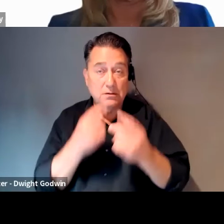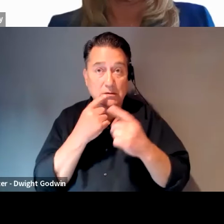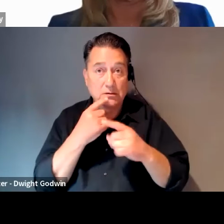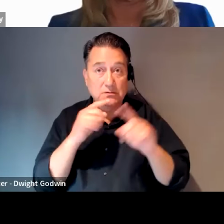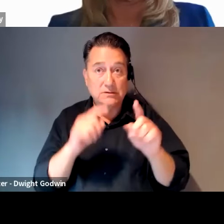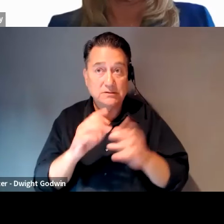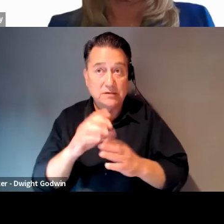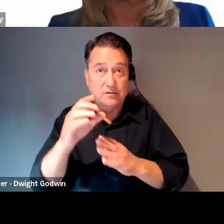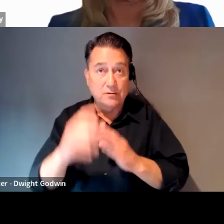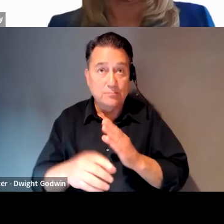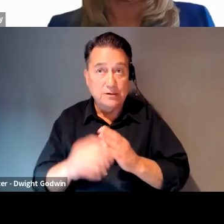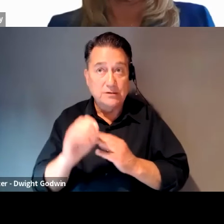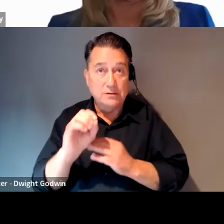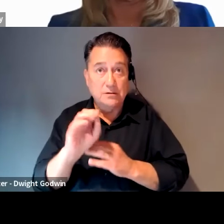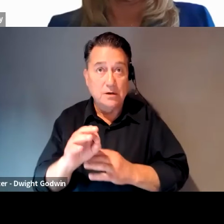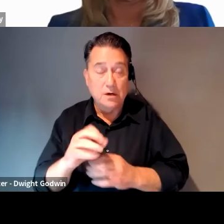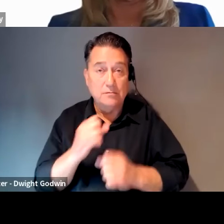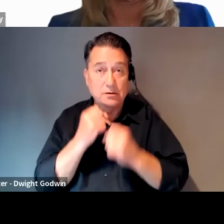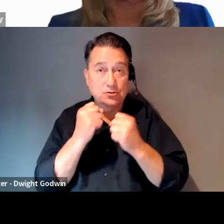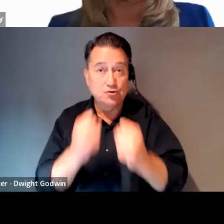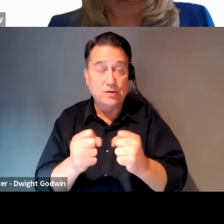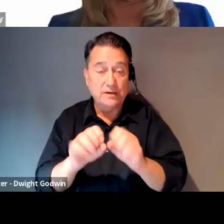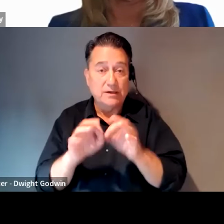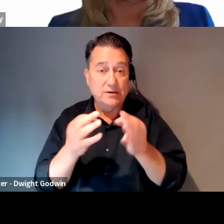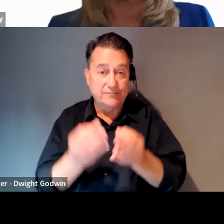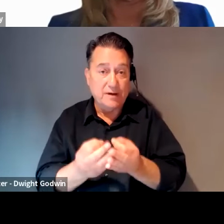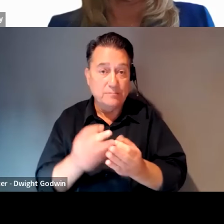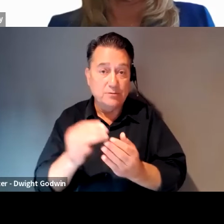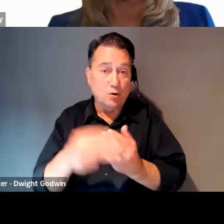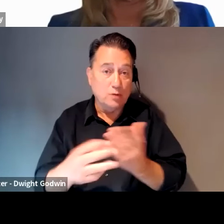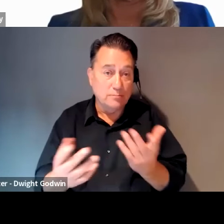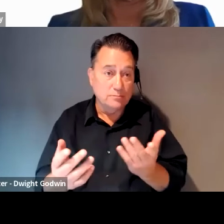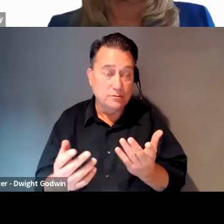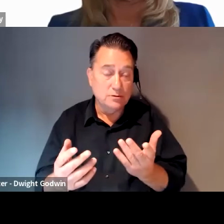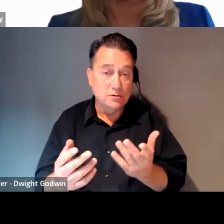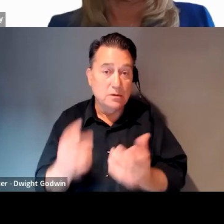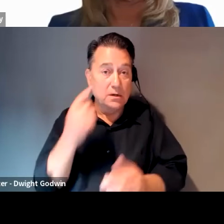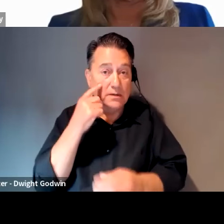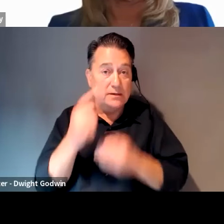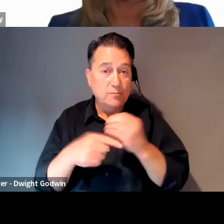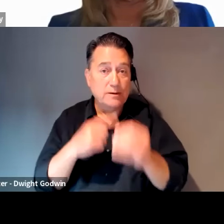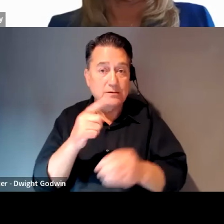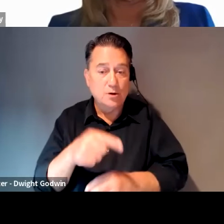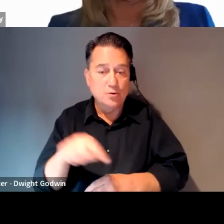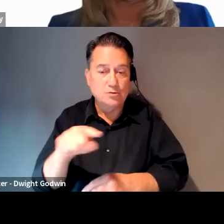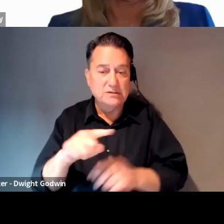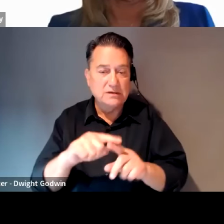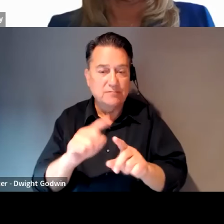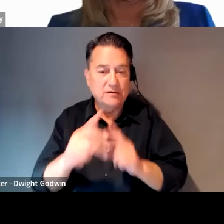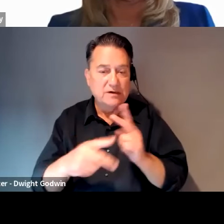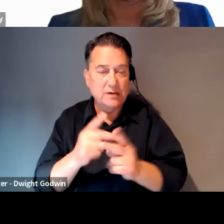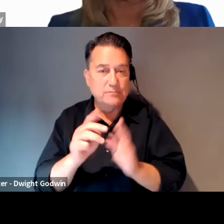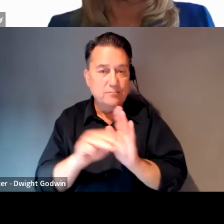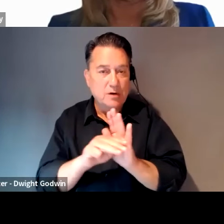of strengthening families. And if you think about those kinds of models, it goes back to what I was saying earlier.